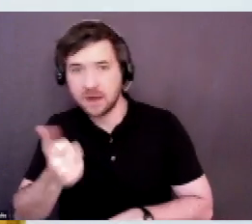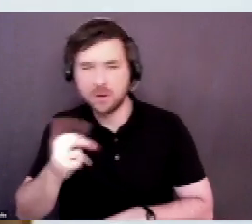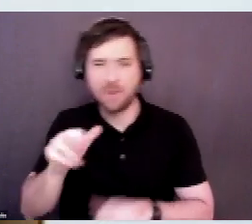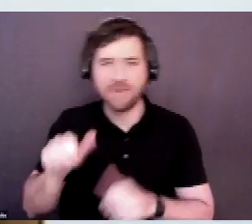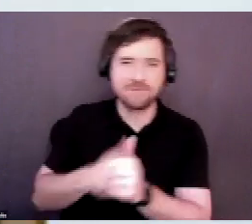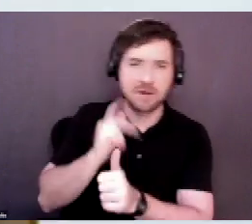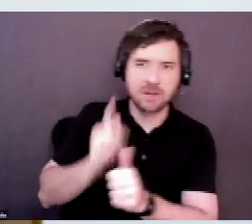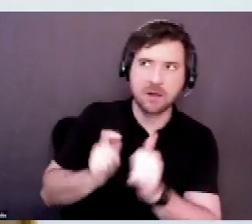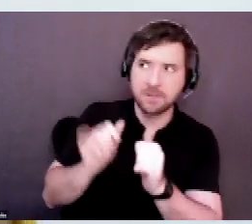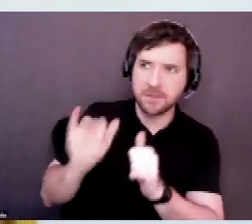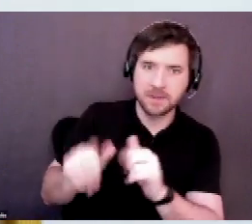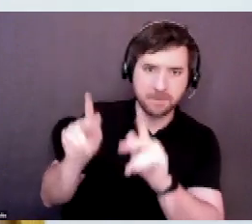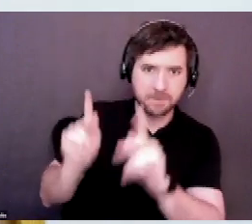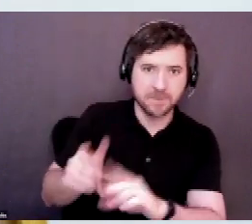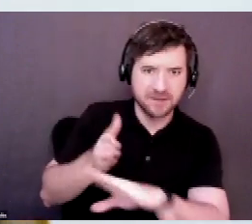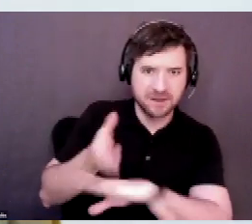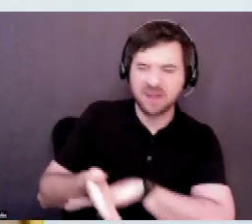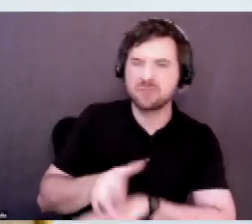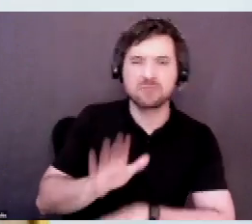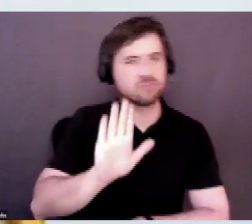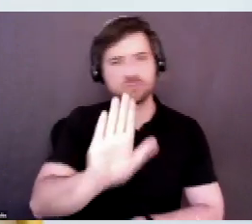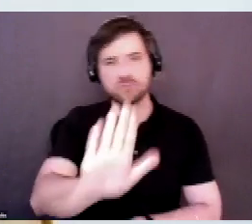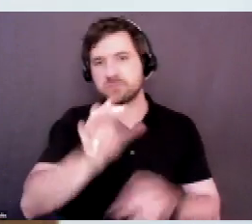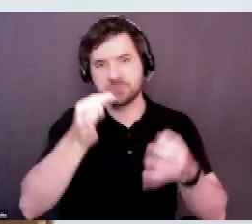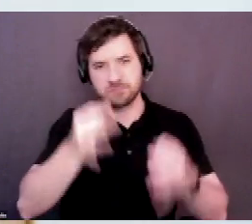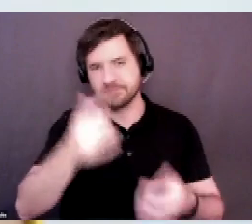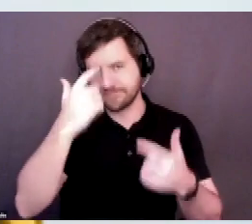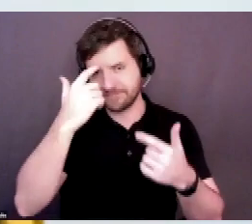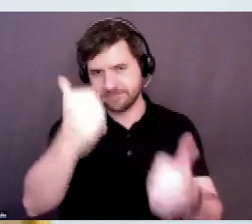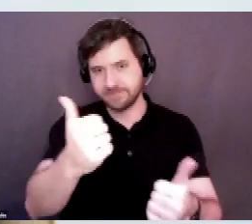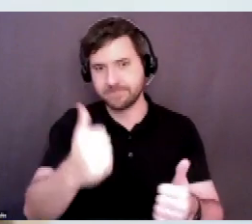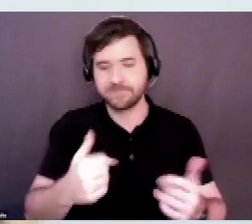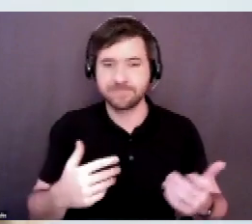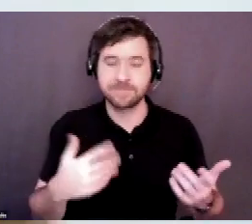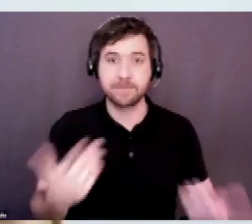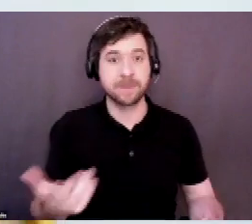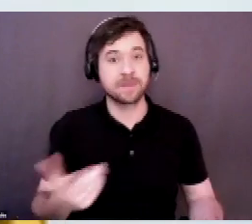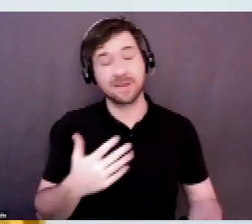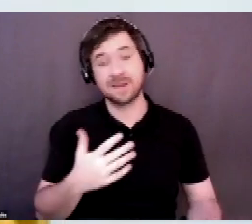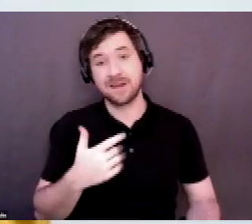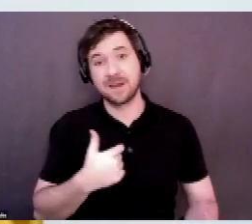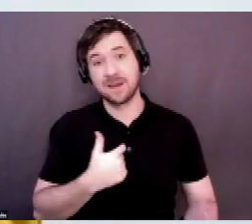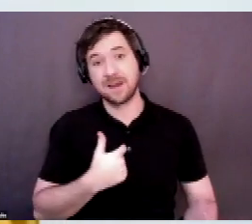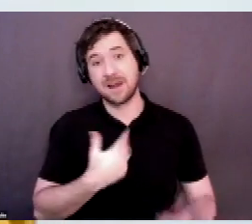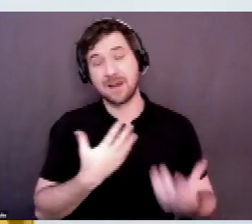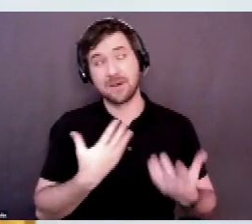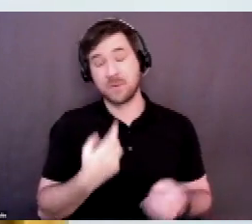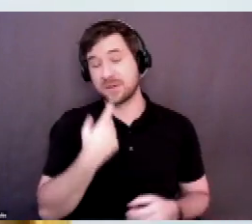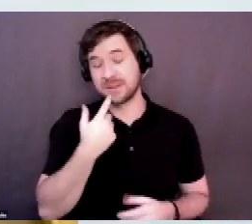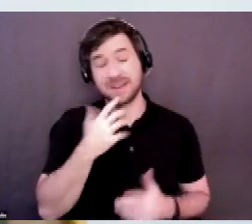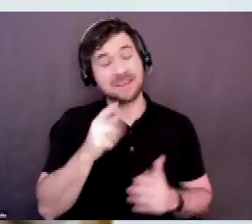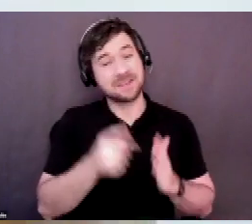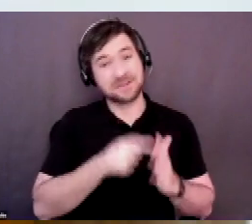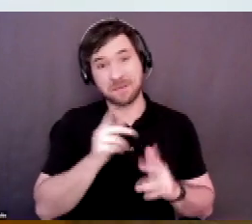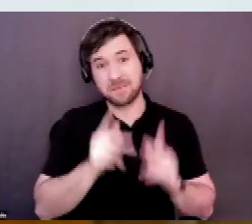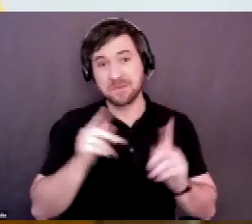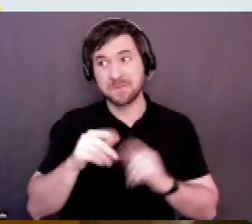I do want to say that sometimes people just open their mouth and they say whatever. Right? That was one of those moments,